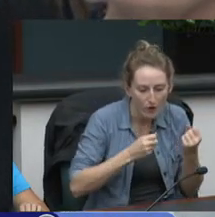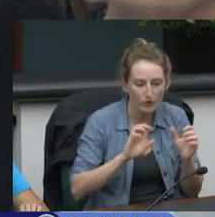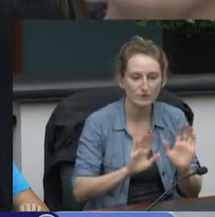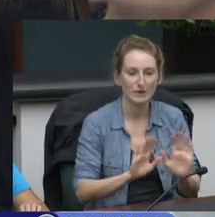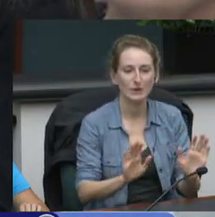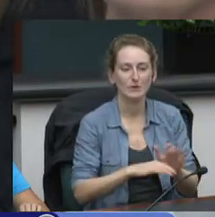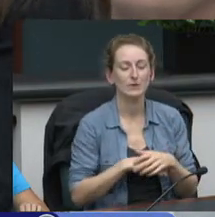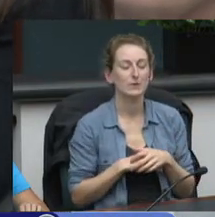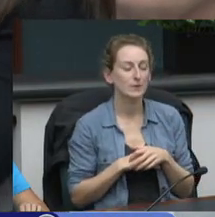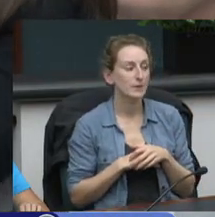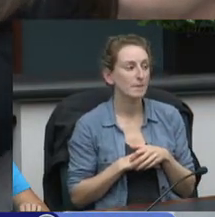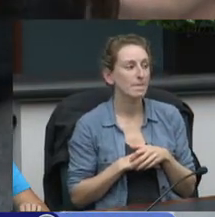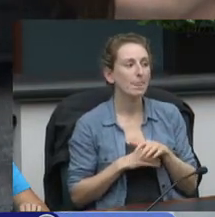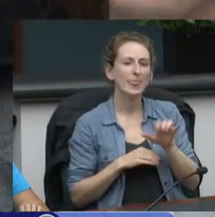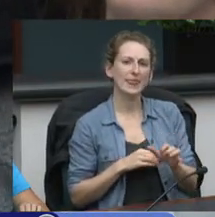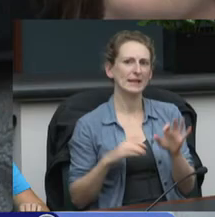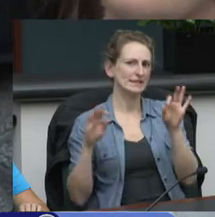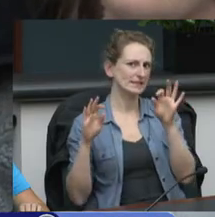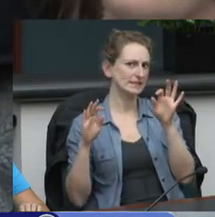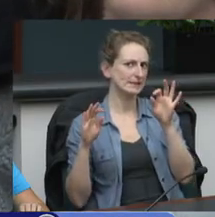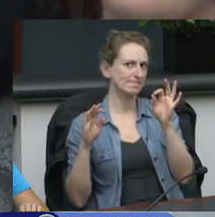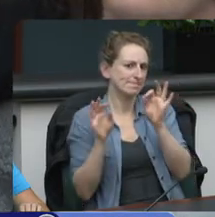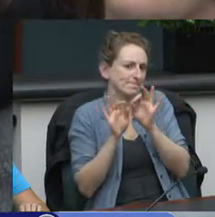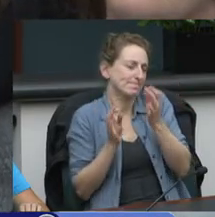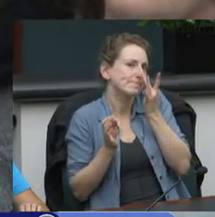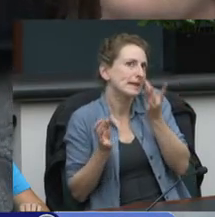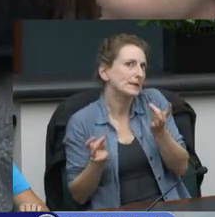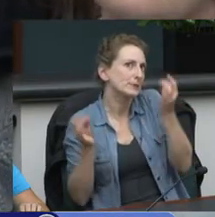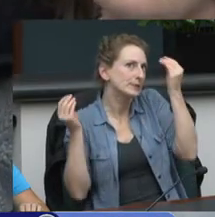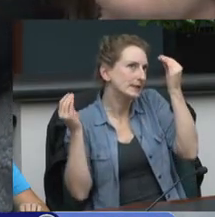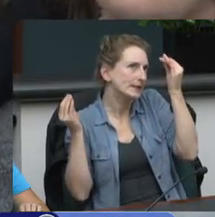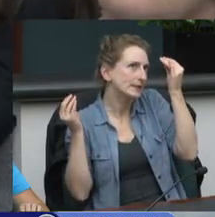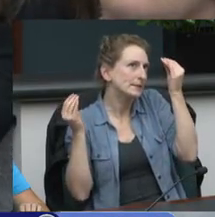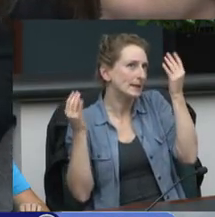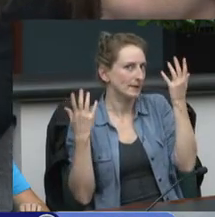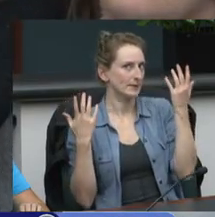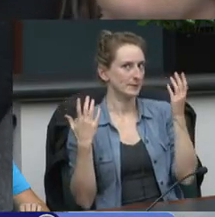interesting to consider or at least look at our parking minimums again here and